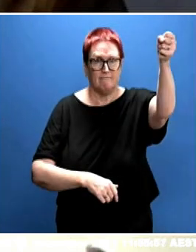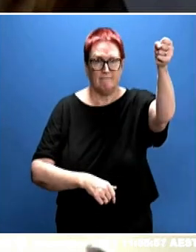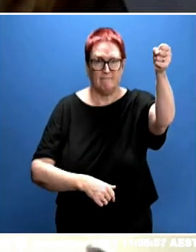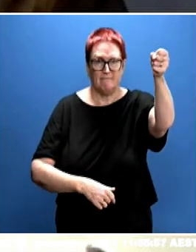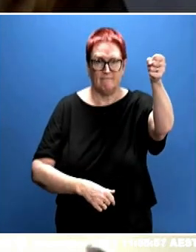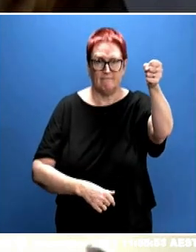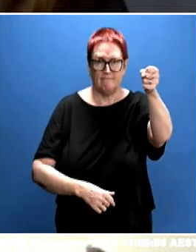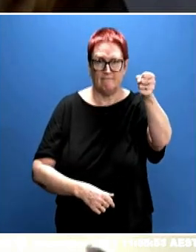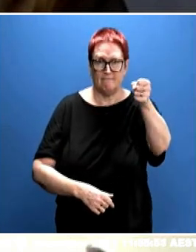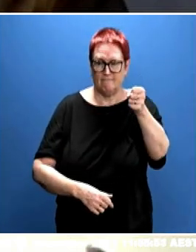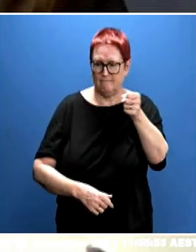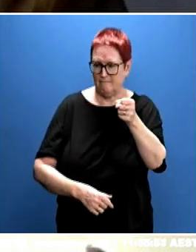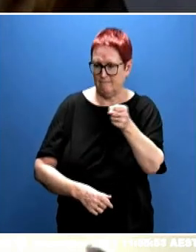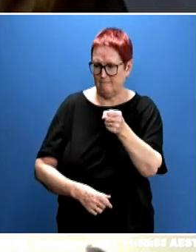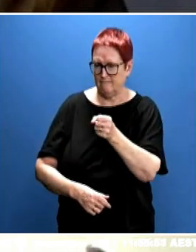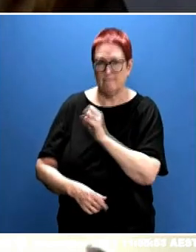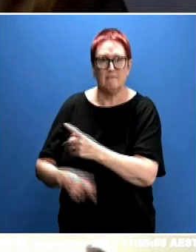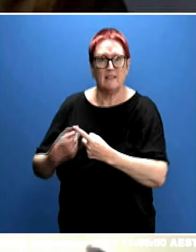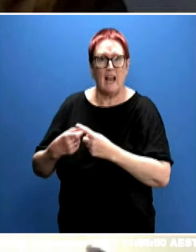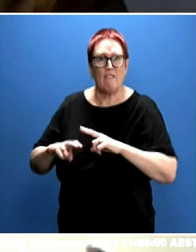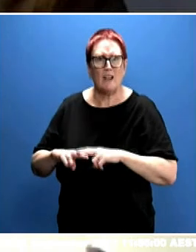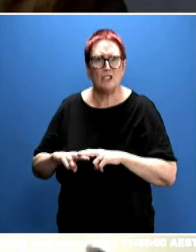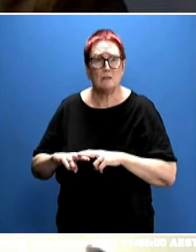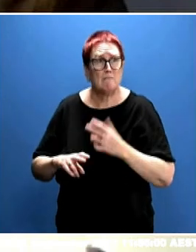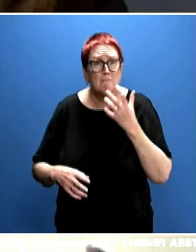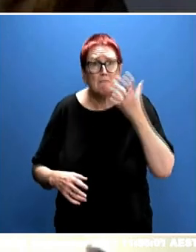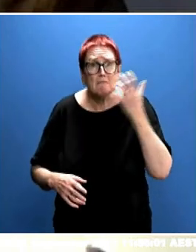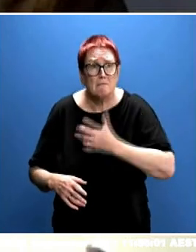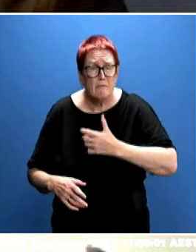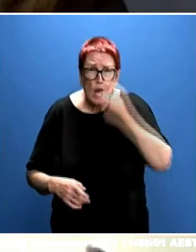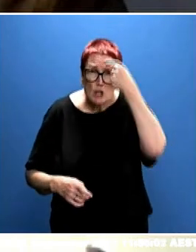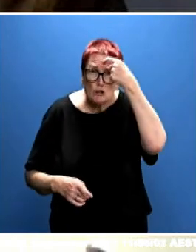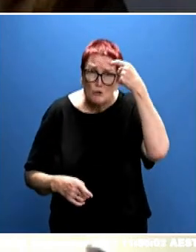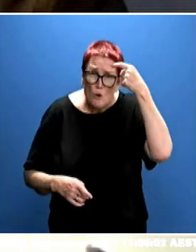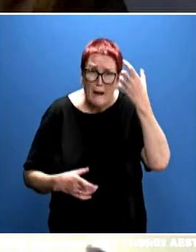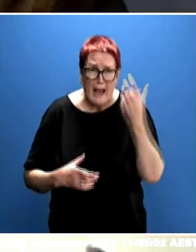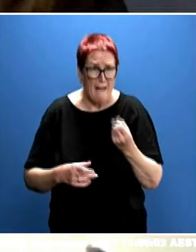down to Kath French, a traumatic exercise in and of itself,